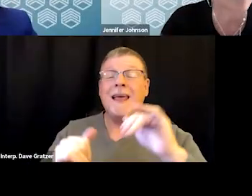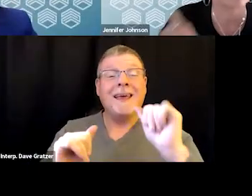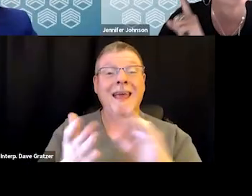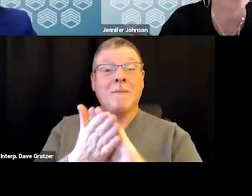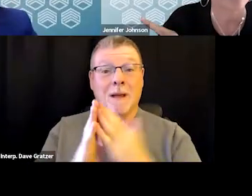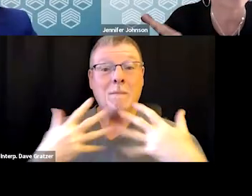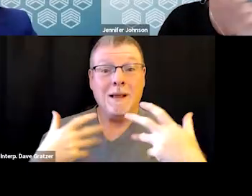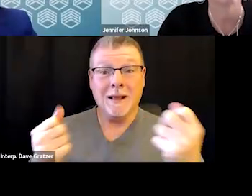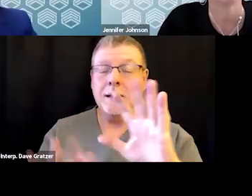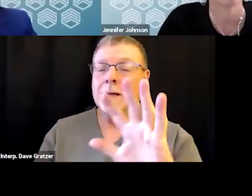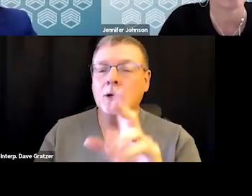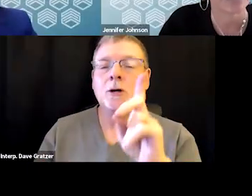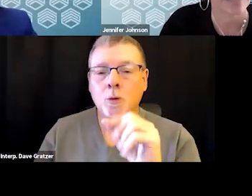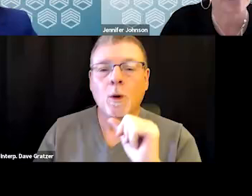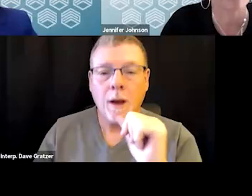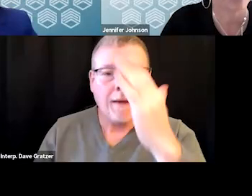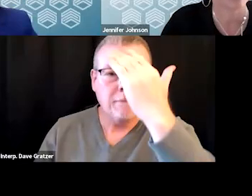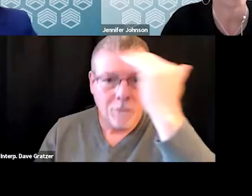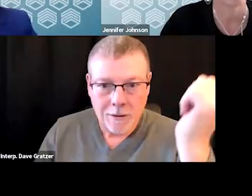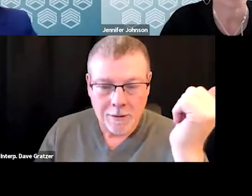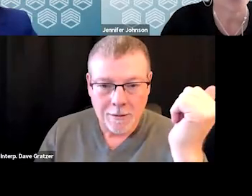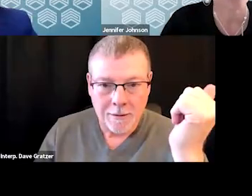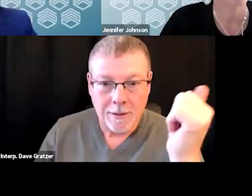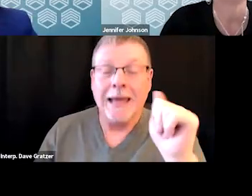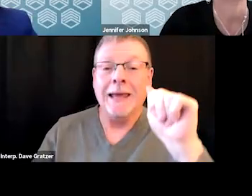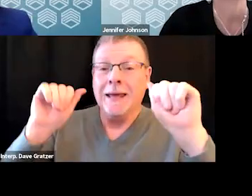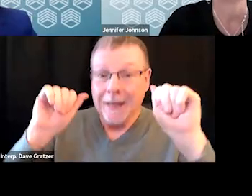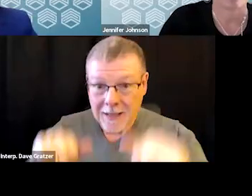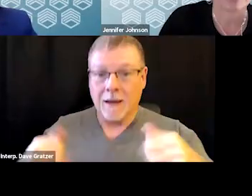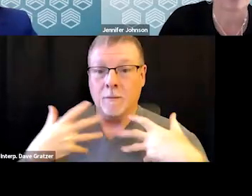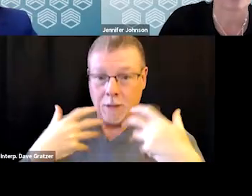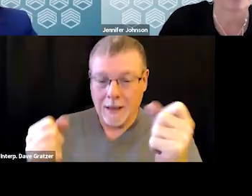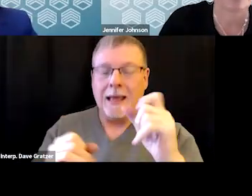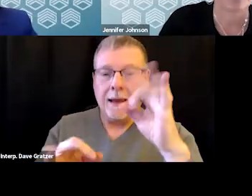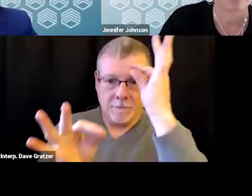Do not forget, it can be healing if we are mindful.